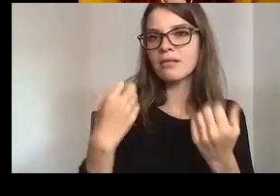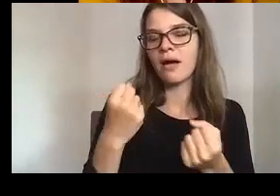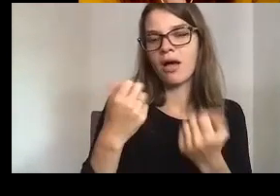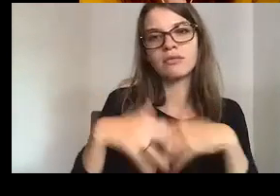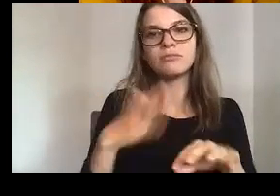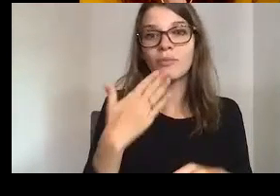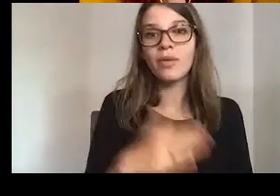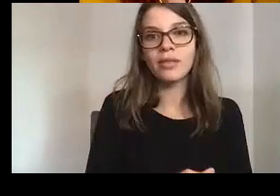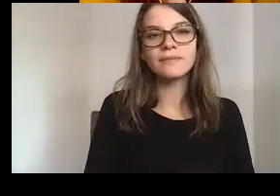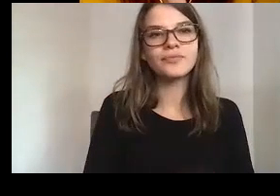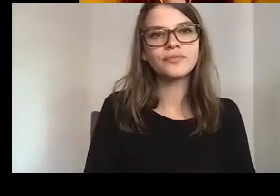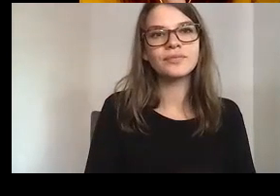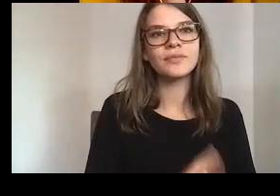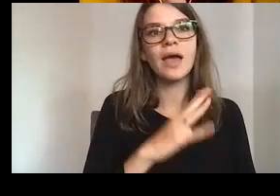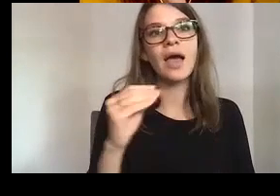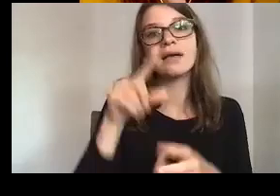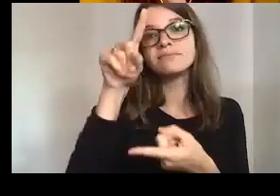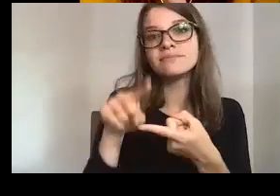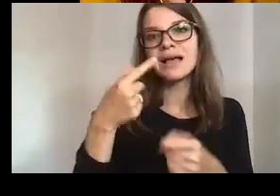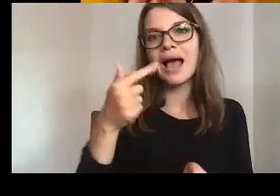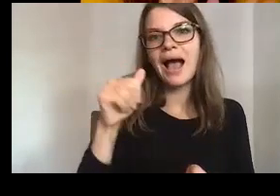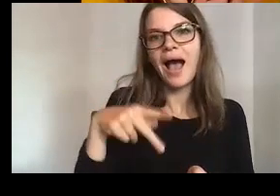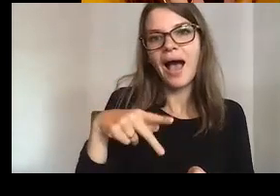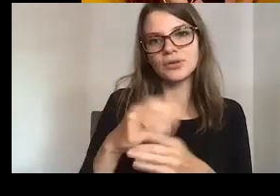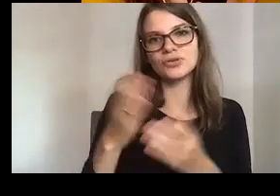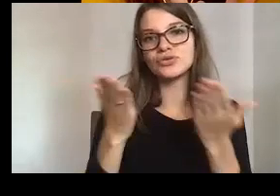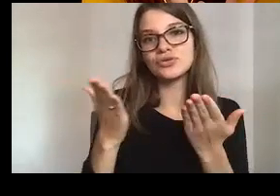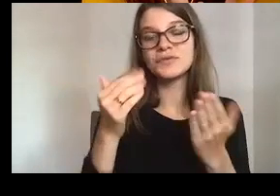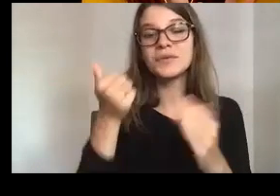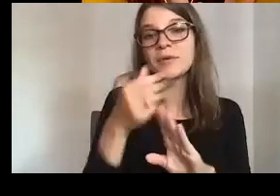and also minimizing gaps in service so when we think back to that time where we really had